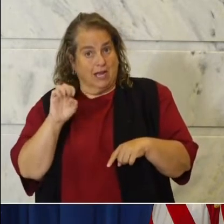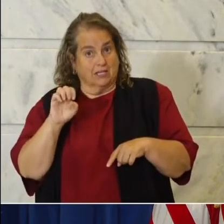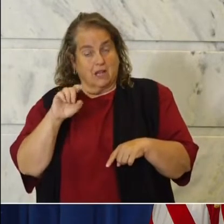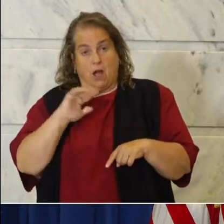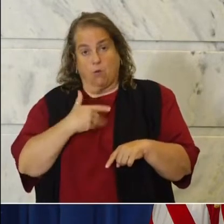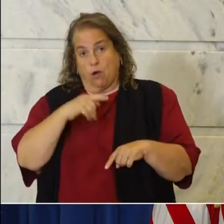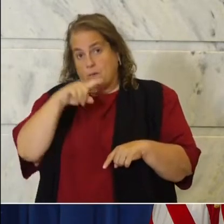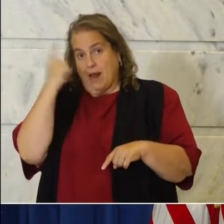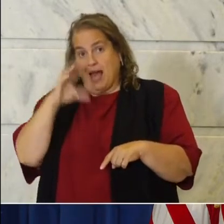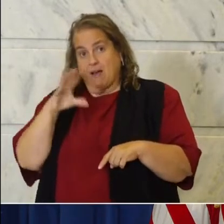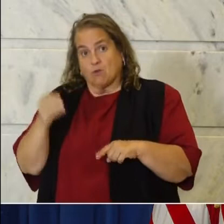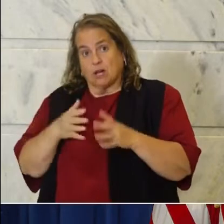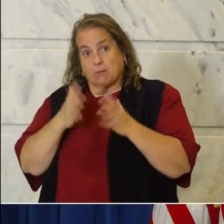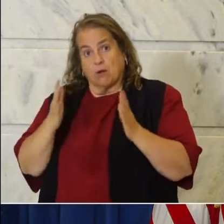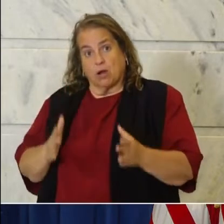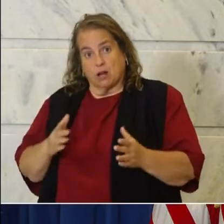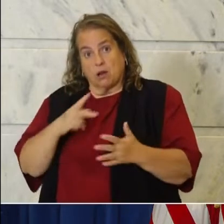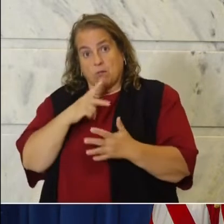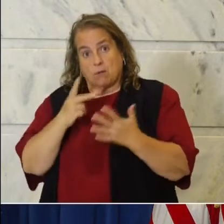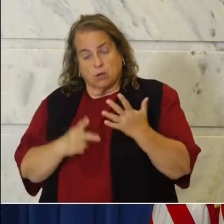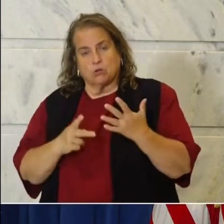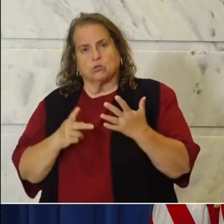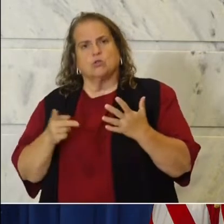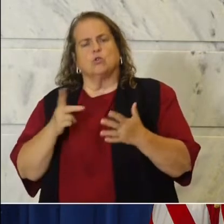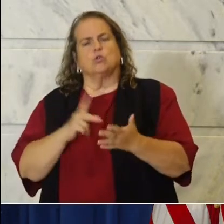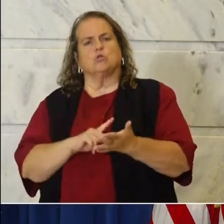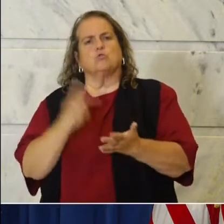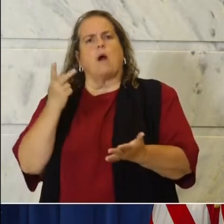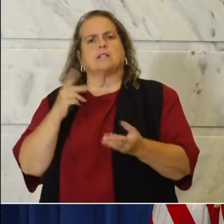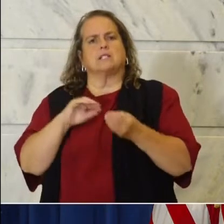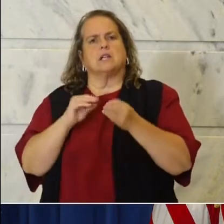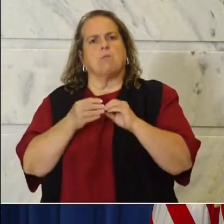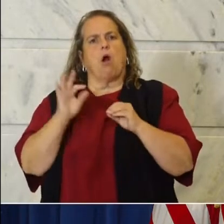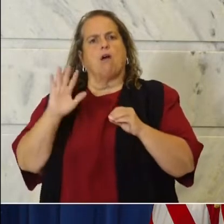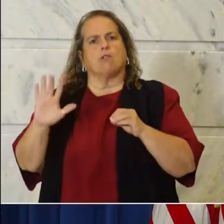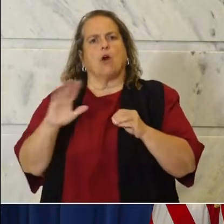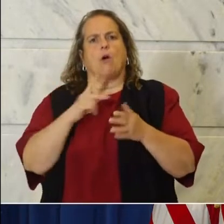black and African American population almost twice, thankfully, now a little